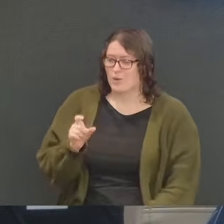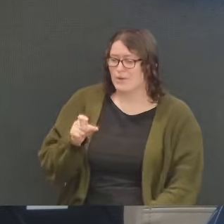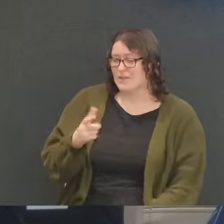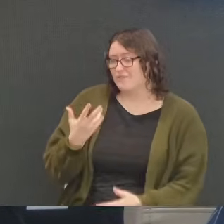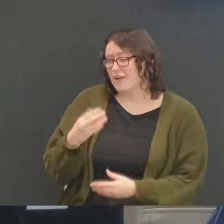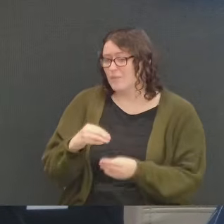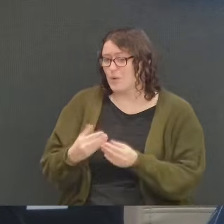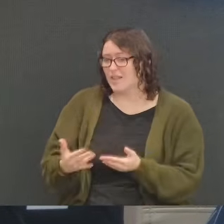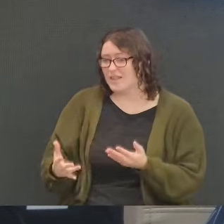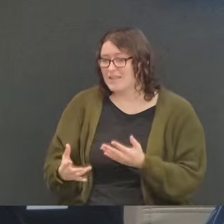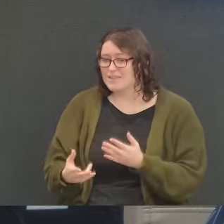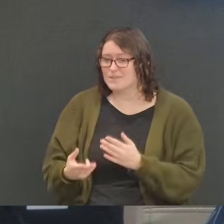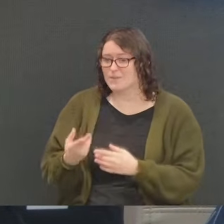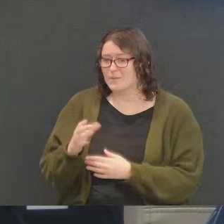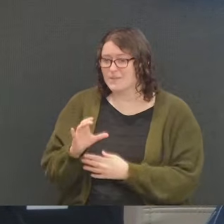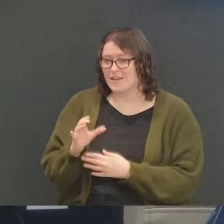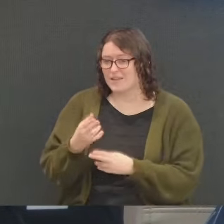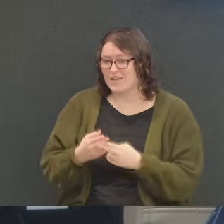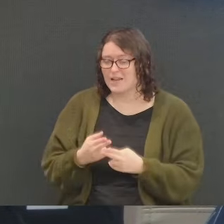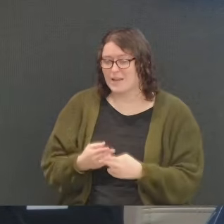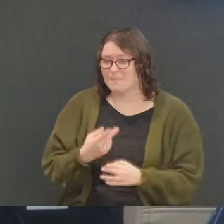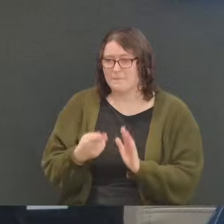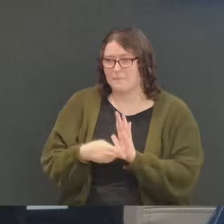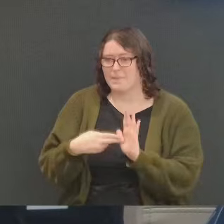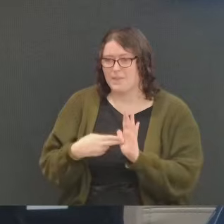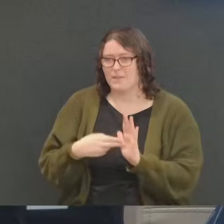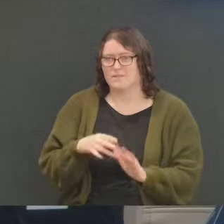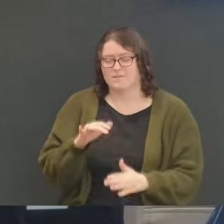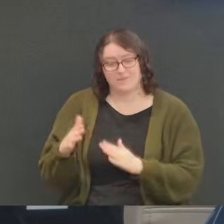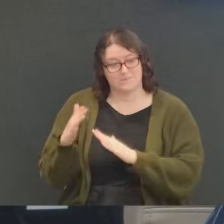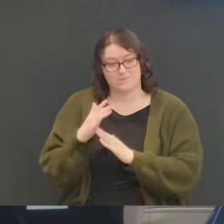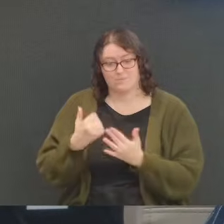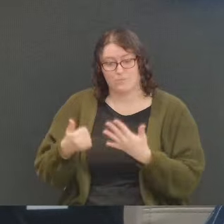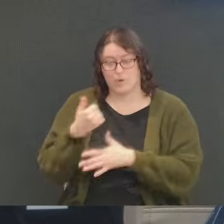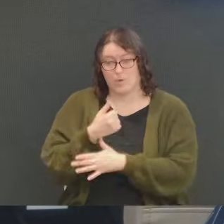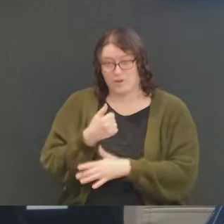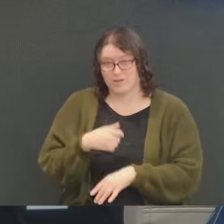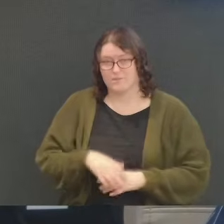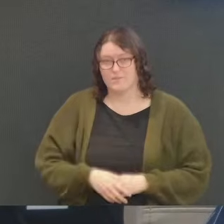have Hamilton County name on something. That's number one. Number two, I want to make sure that